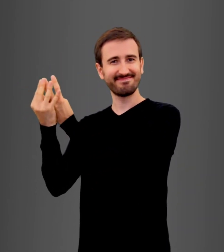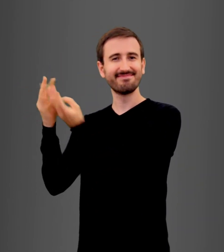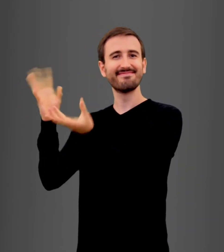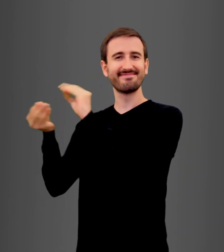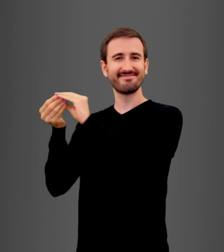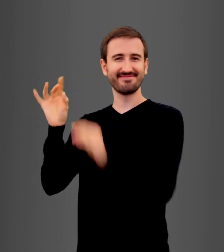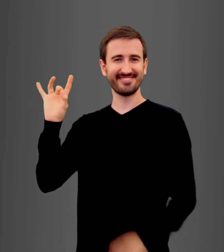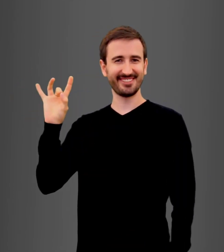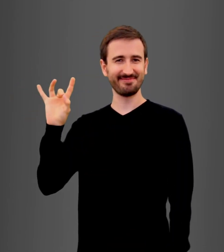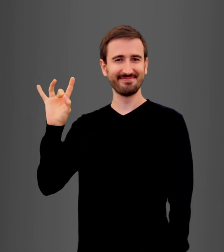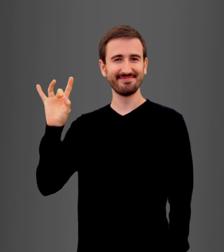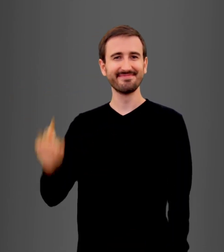this carbon atom now has eight total valence electrons.